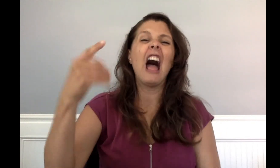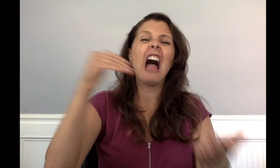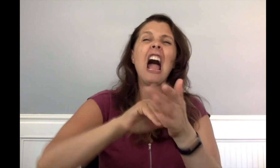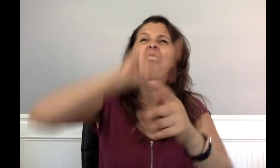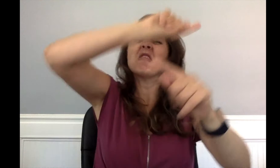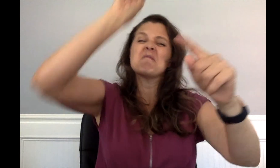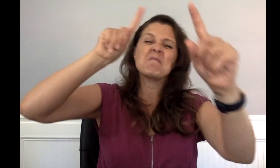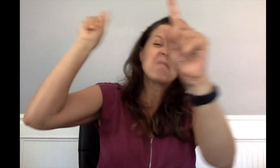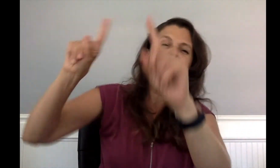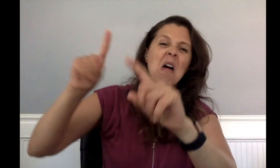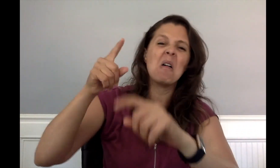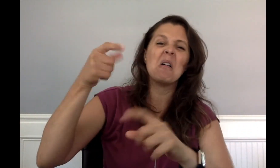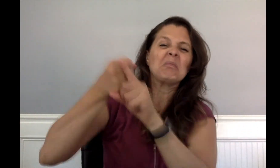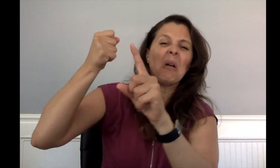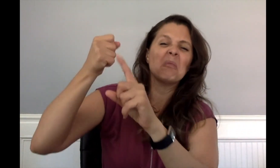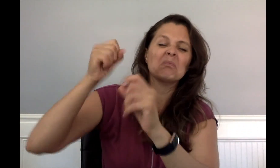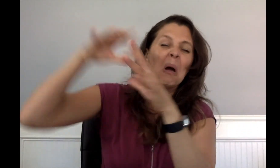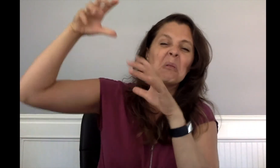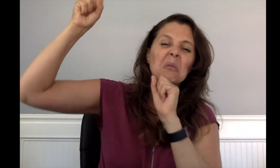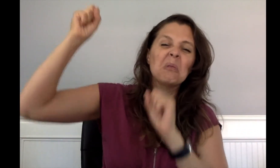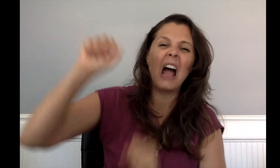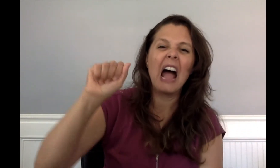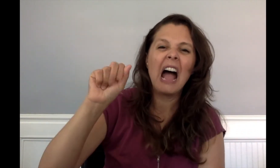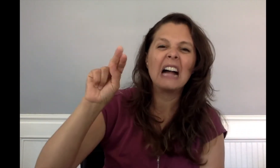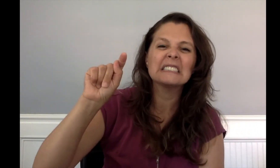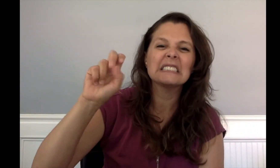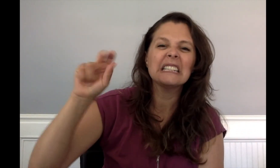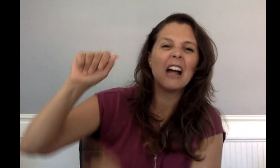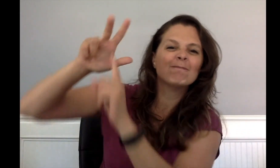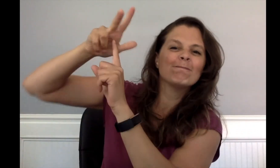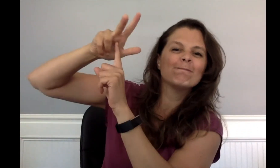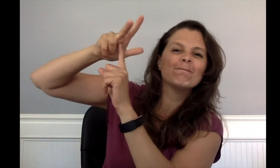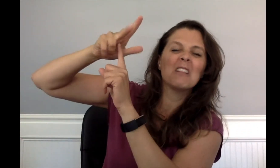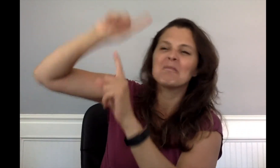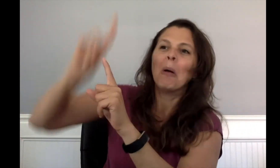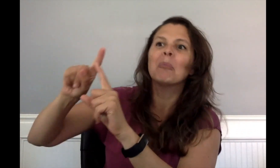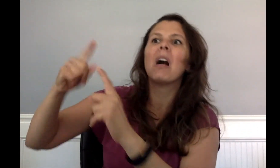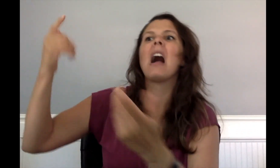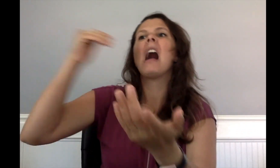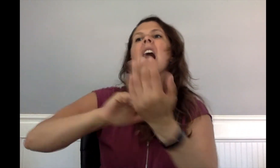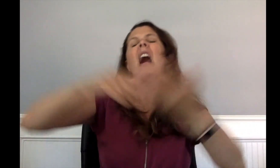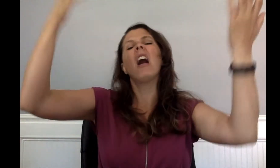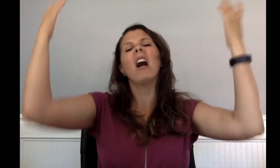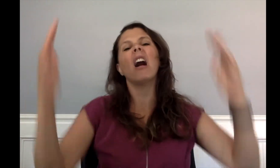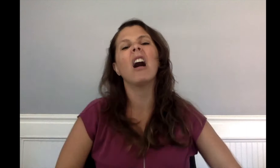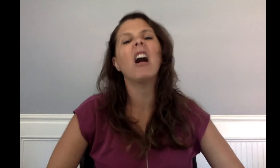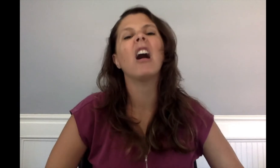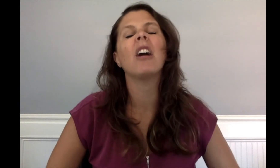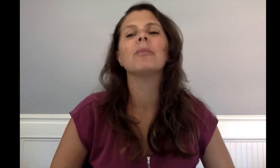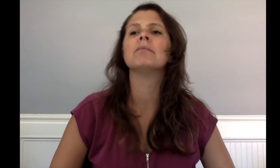"Lightning hit the antenna again!"